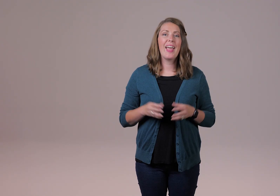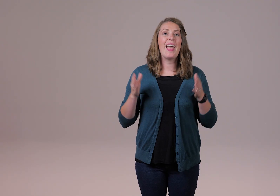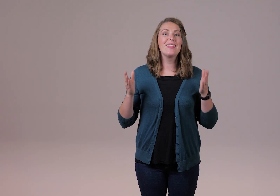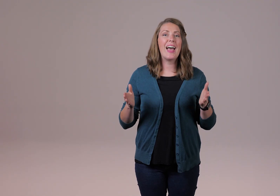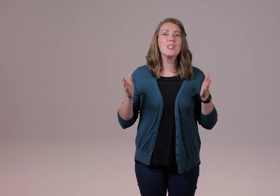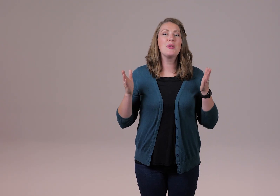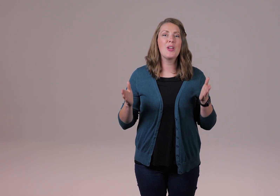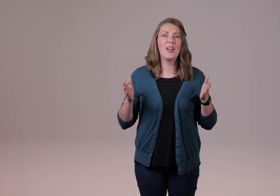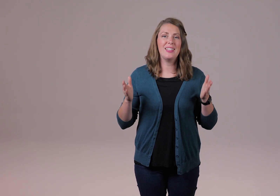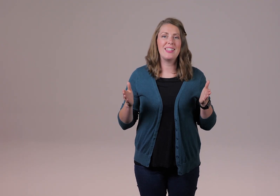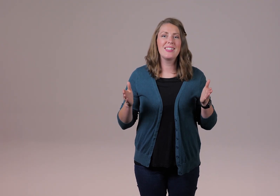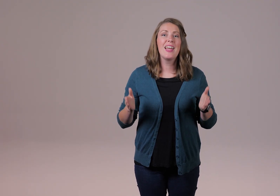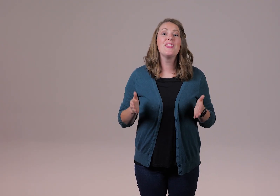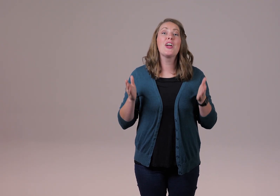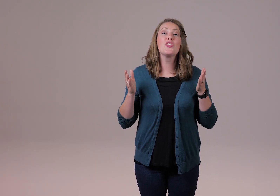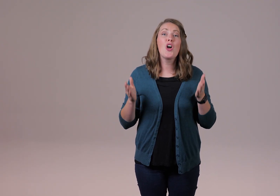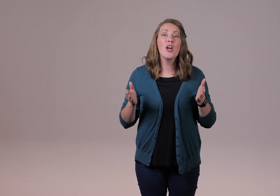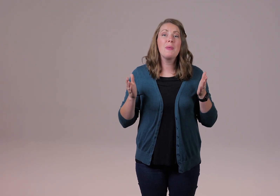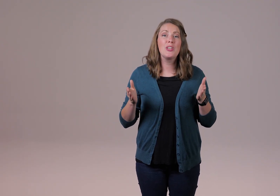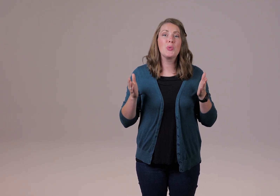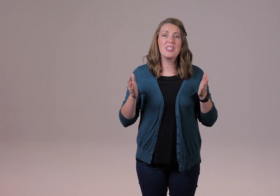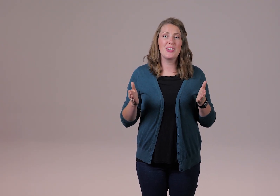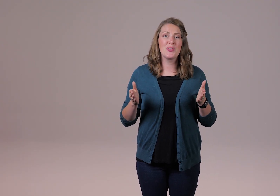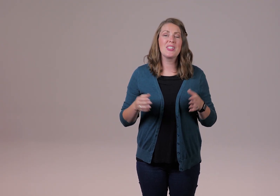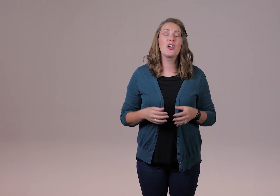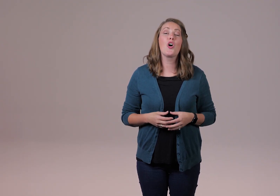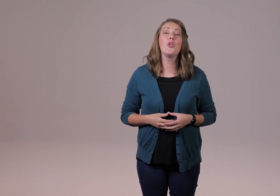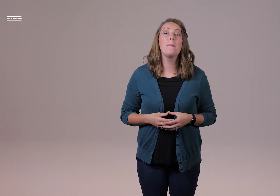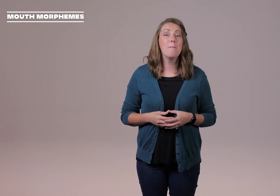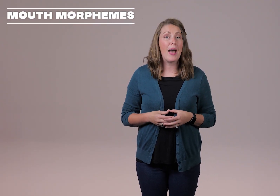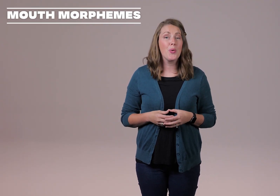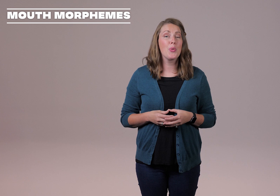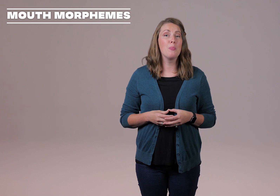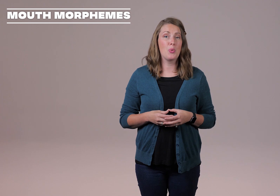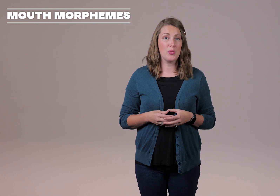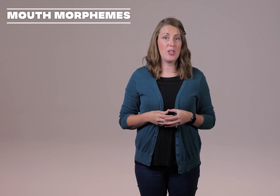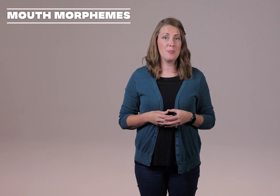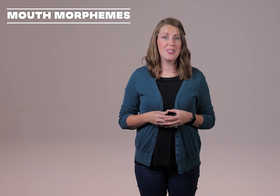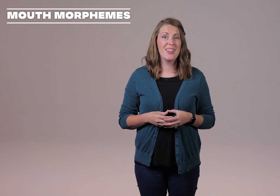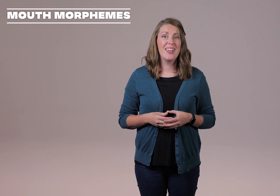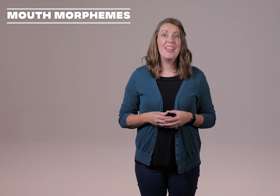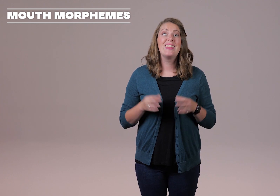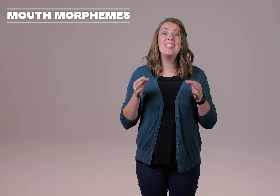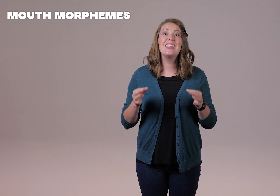And last but not least there are non-manual signals that are called mouth morphemes. This